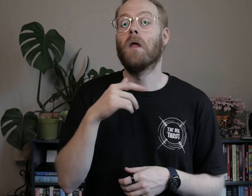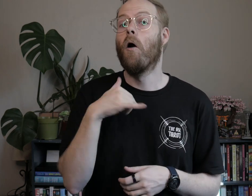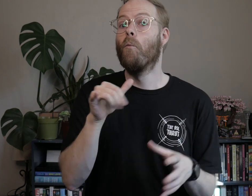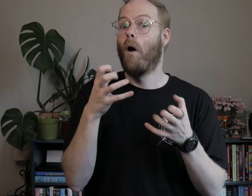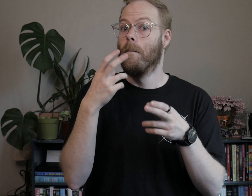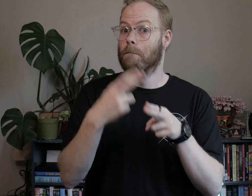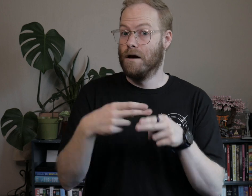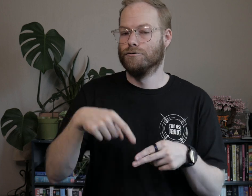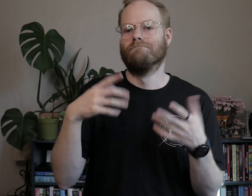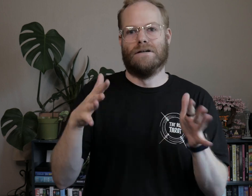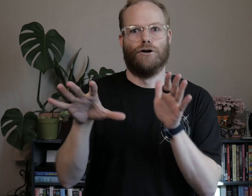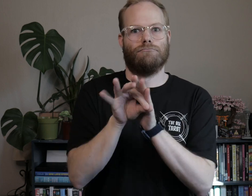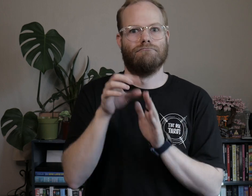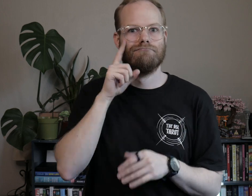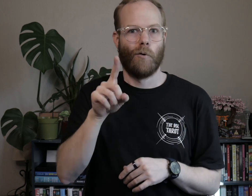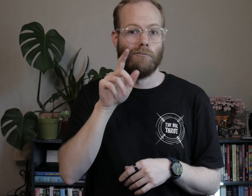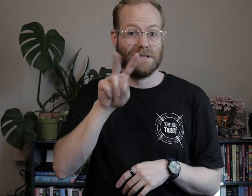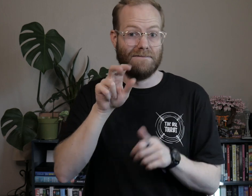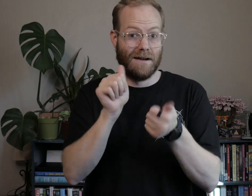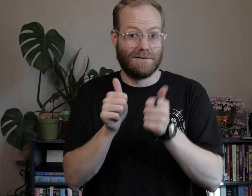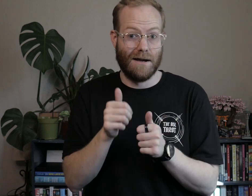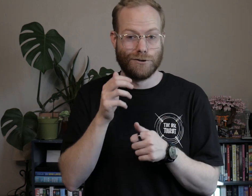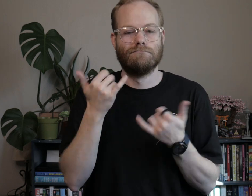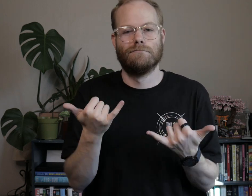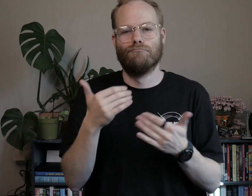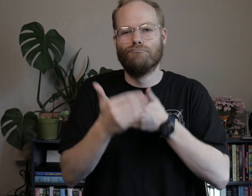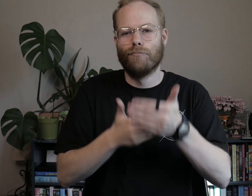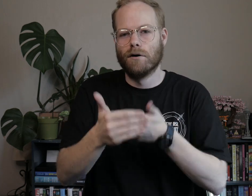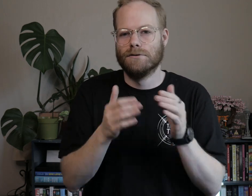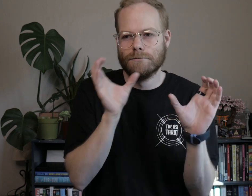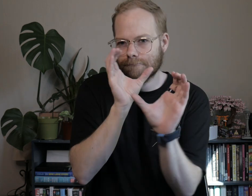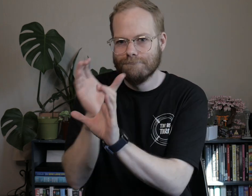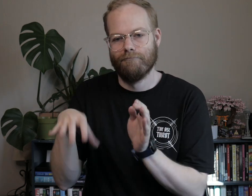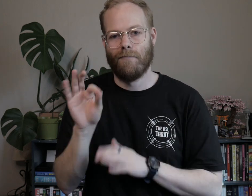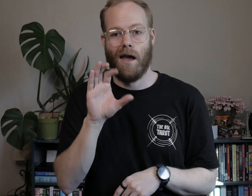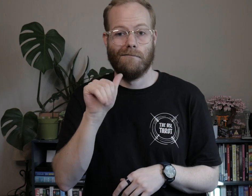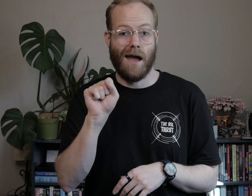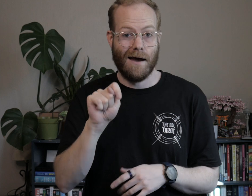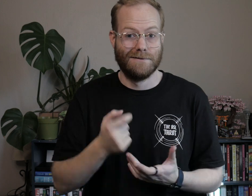I also want to mention that this has already been optioned for a TV adaption and they’re currently in process of finding a cast.